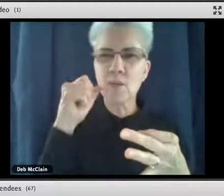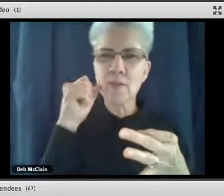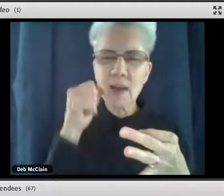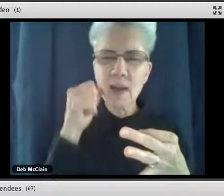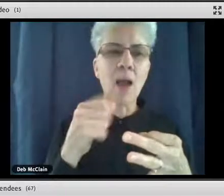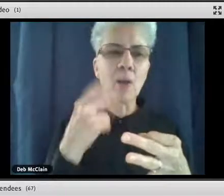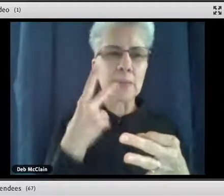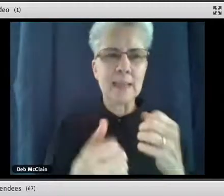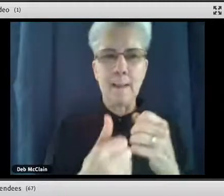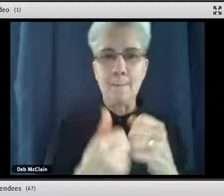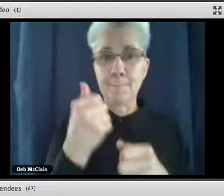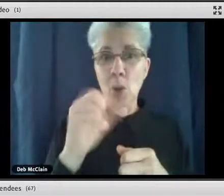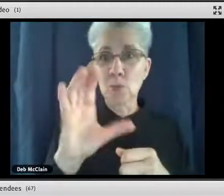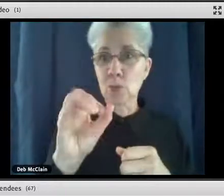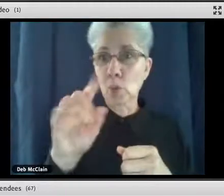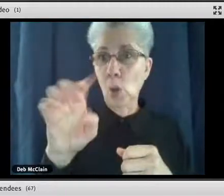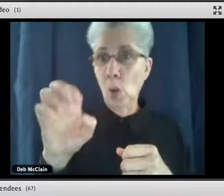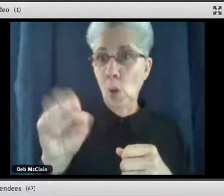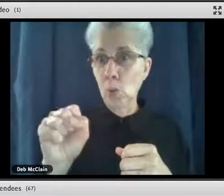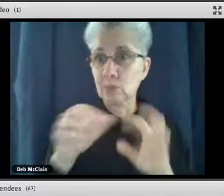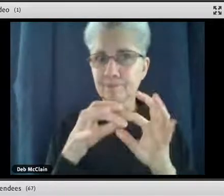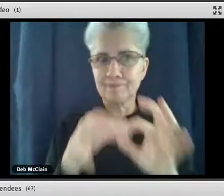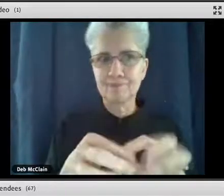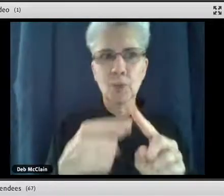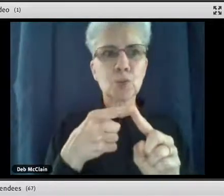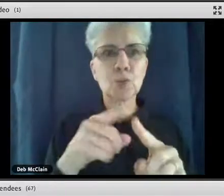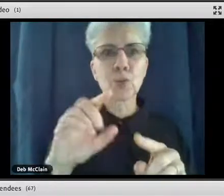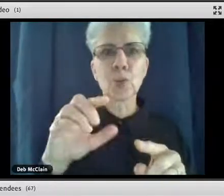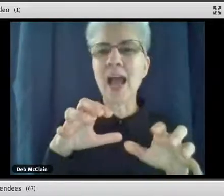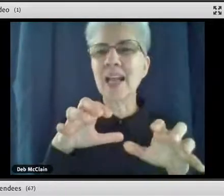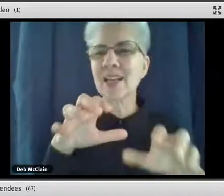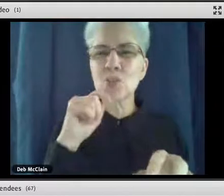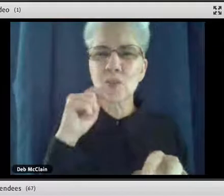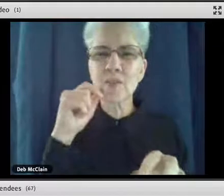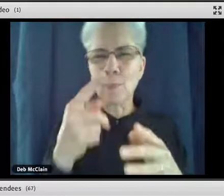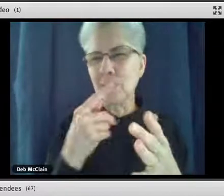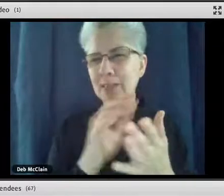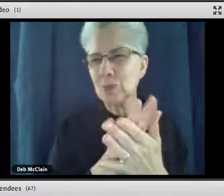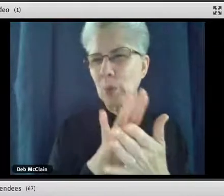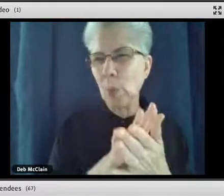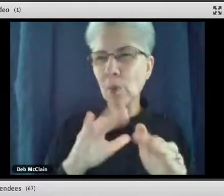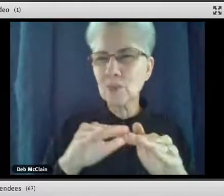when describing juvenile materials. As you can see here, most of the codes refer to